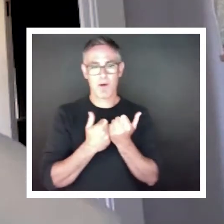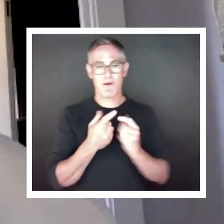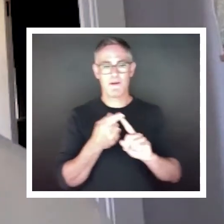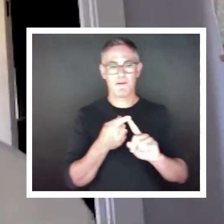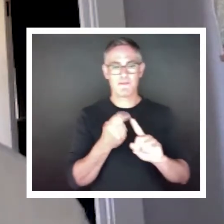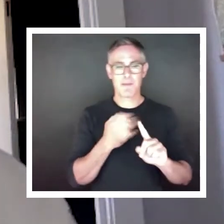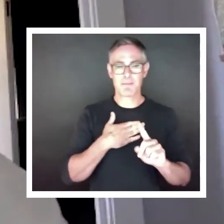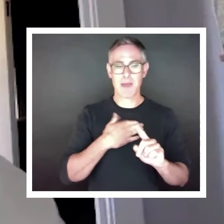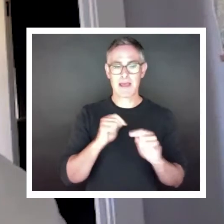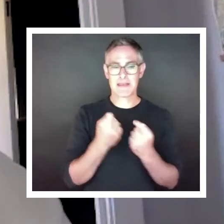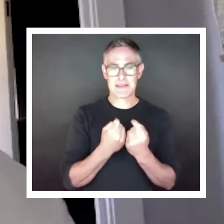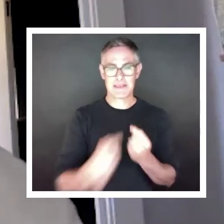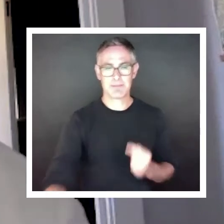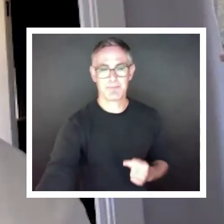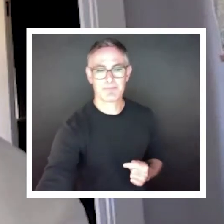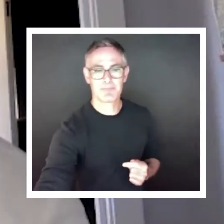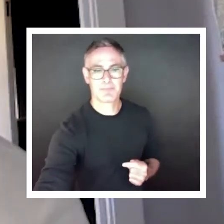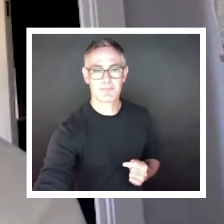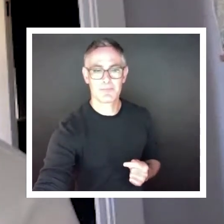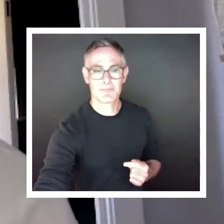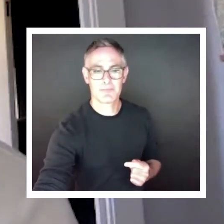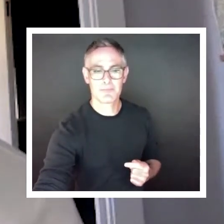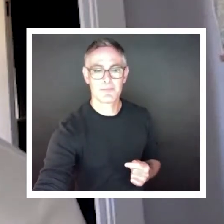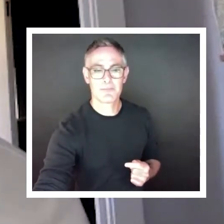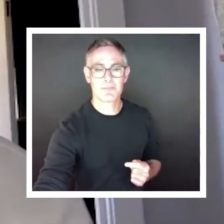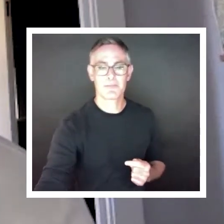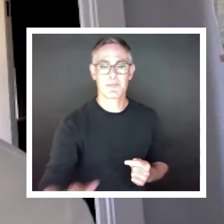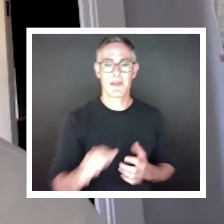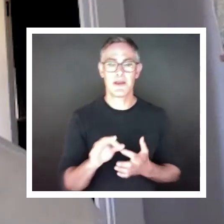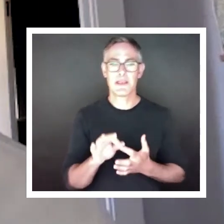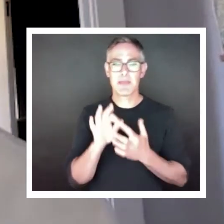especially from mainly my college like borrow you to Brett.